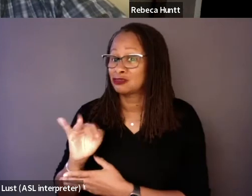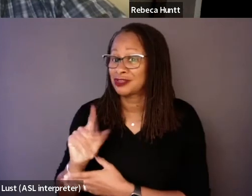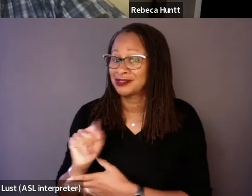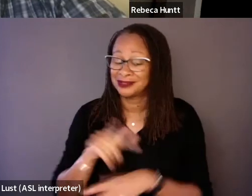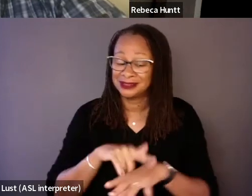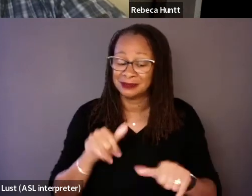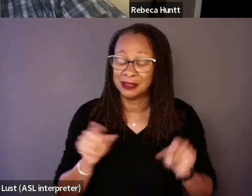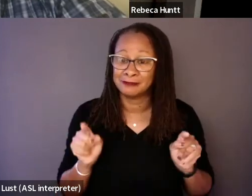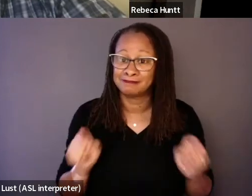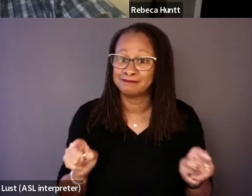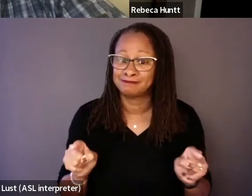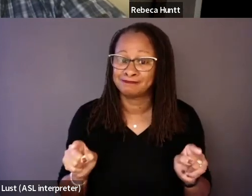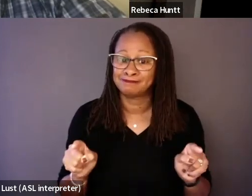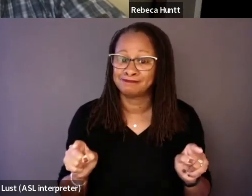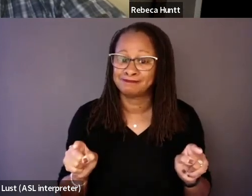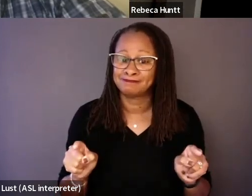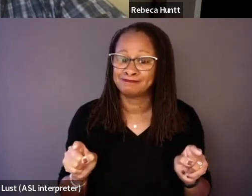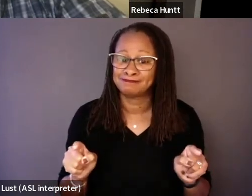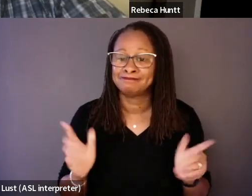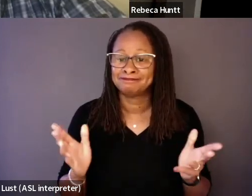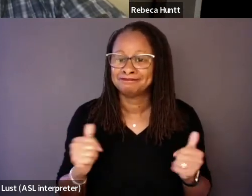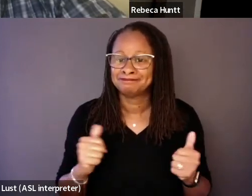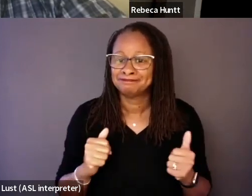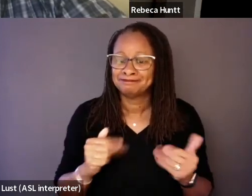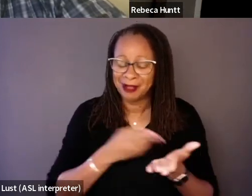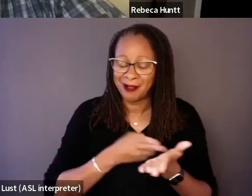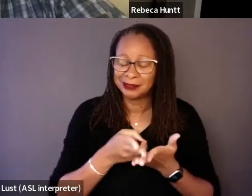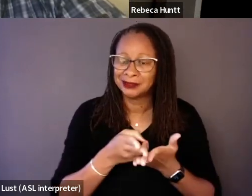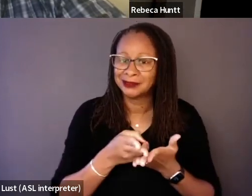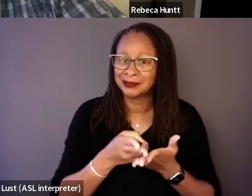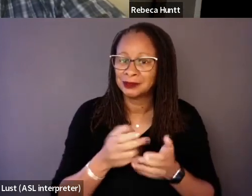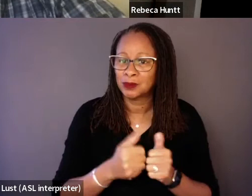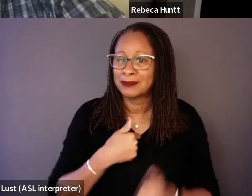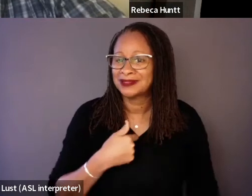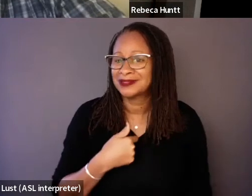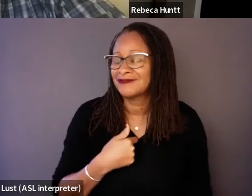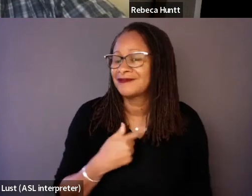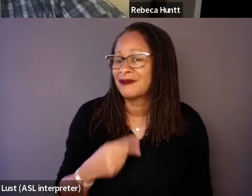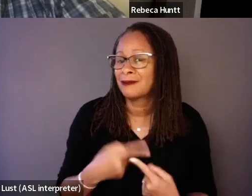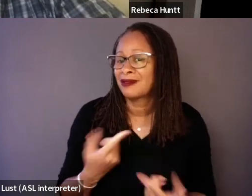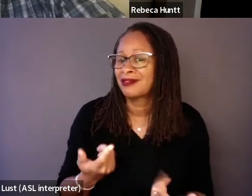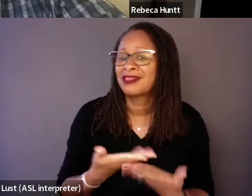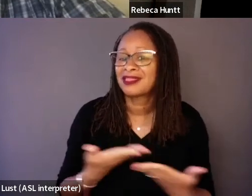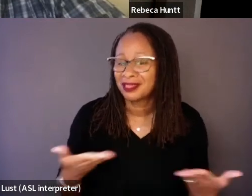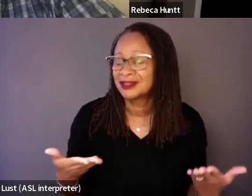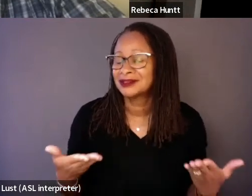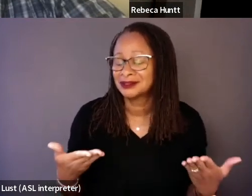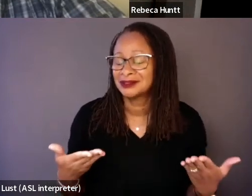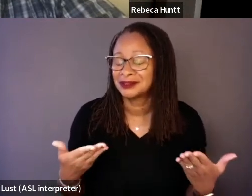with myself about the things that were important to -- the places that were important to go and